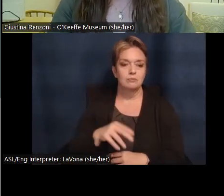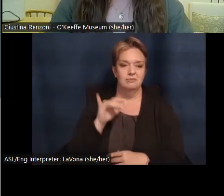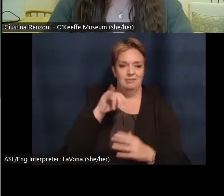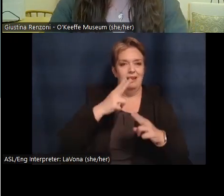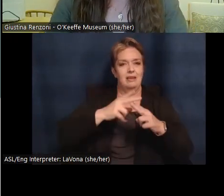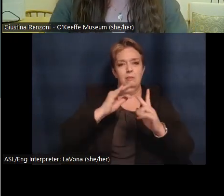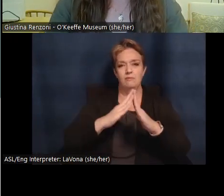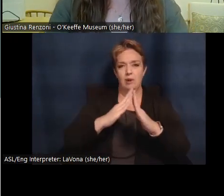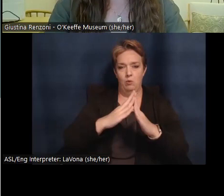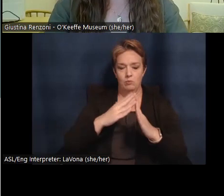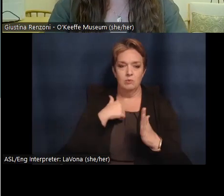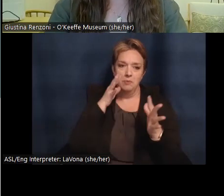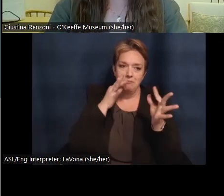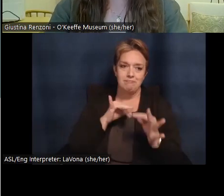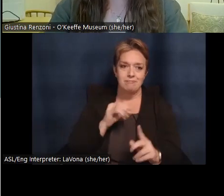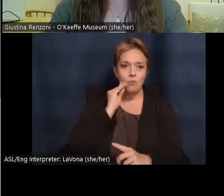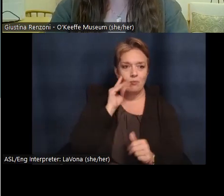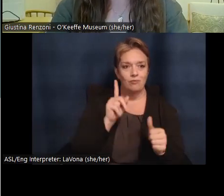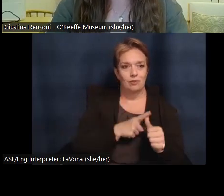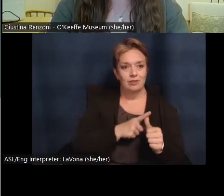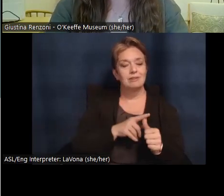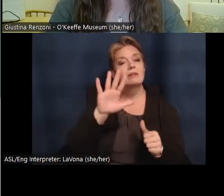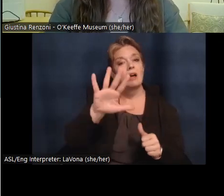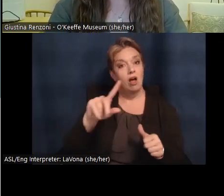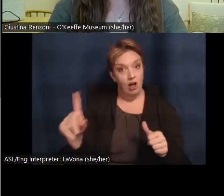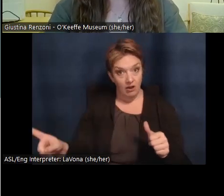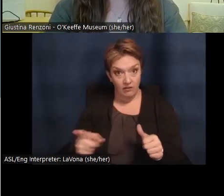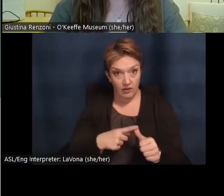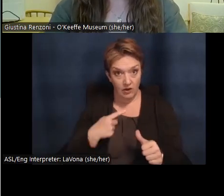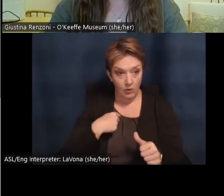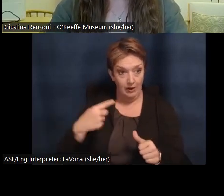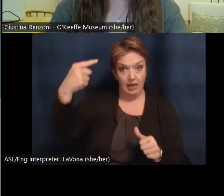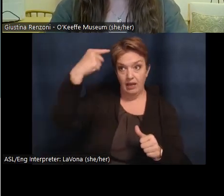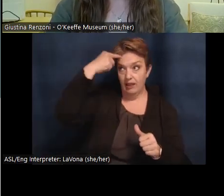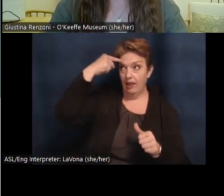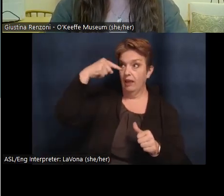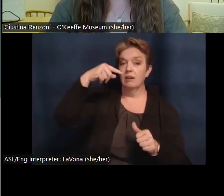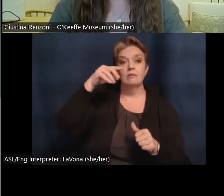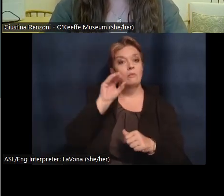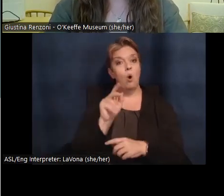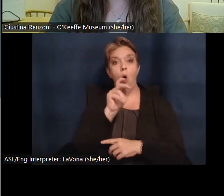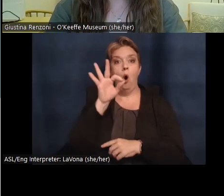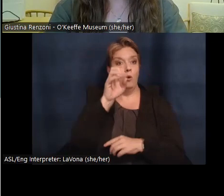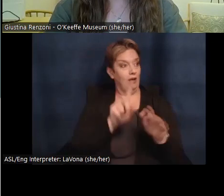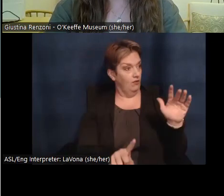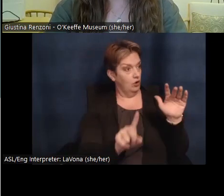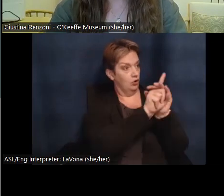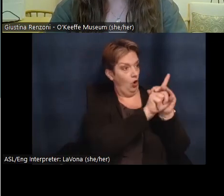To start, though, it would be very short-sighted of us to think the history of the site we're visiting tonight starts at the moment the artist arrived.